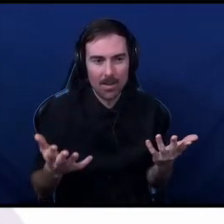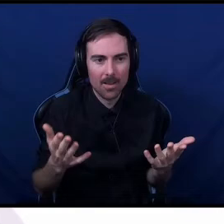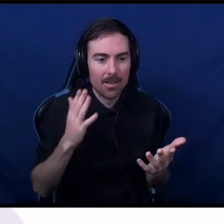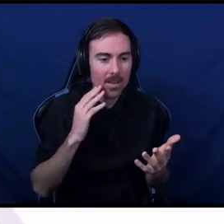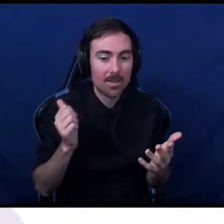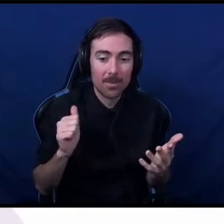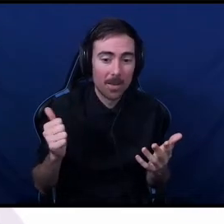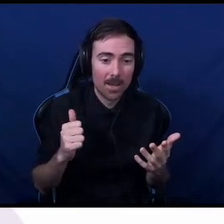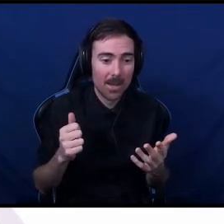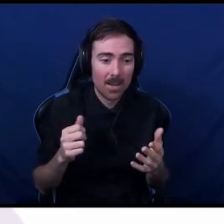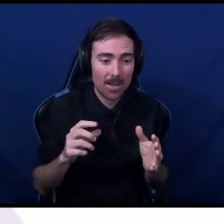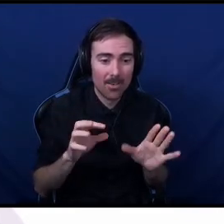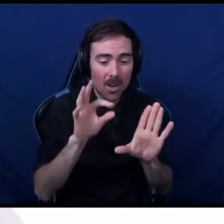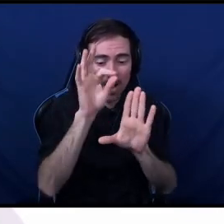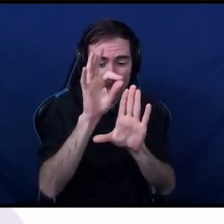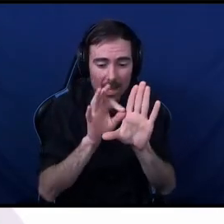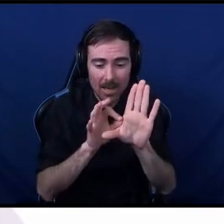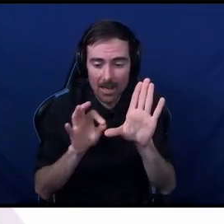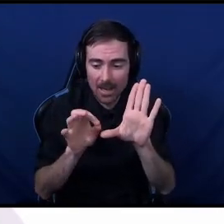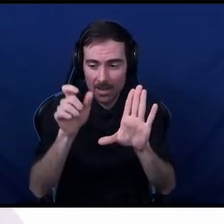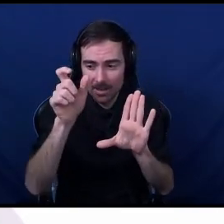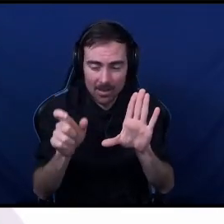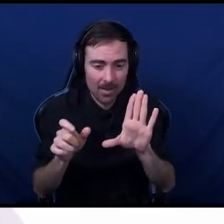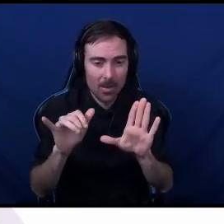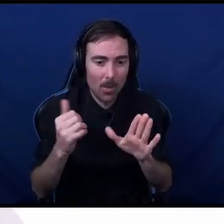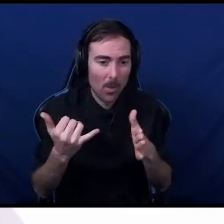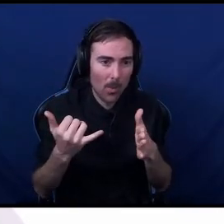architect, or if you're kind of collecting someone's garbage,